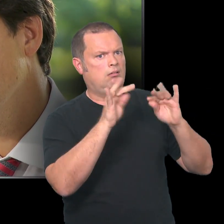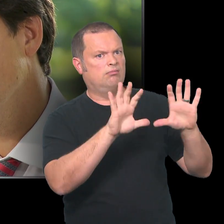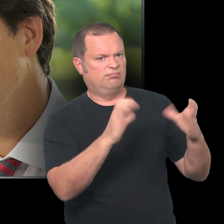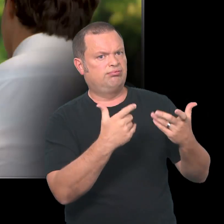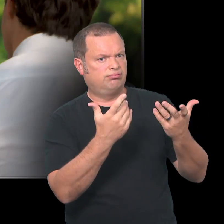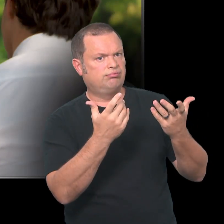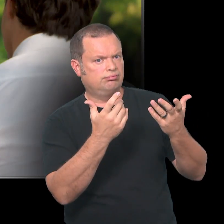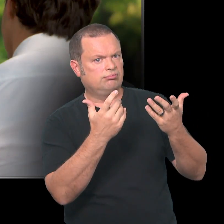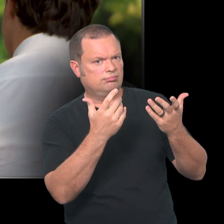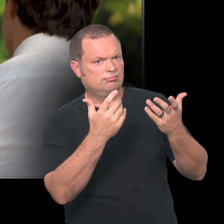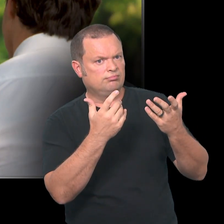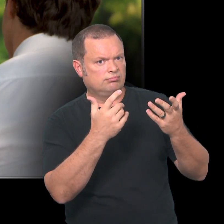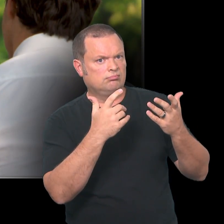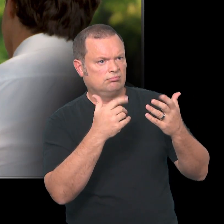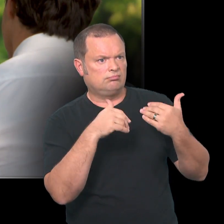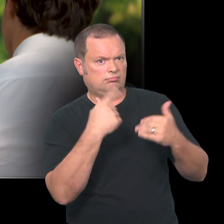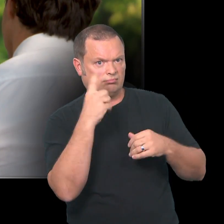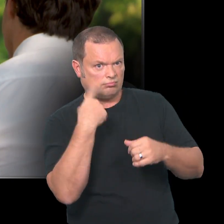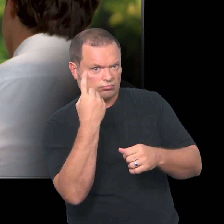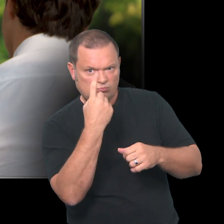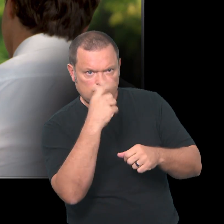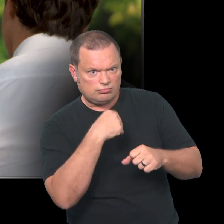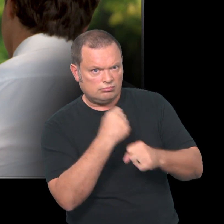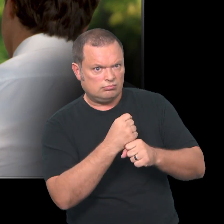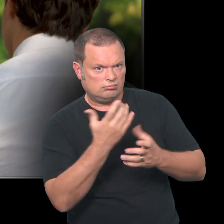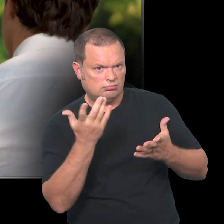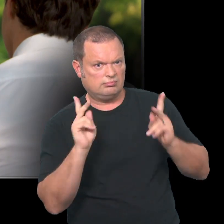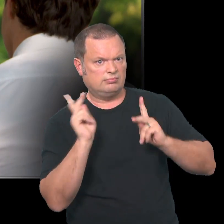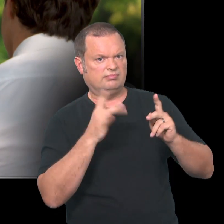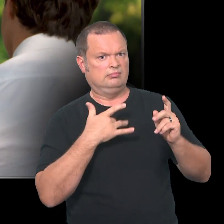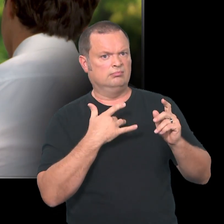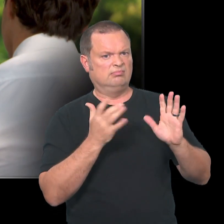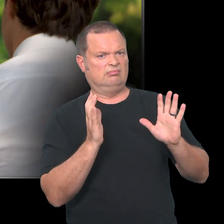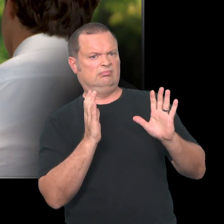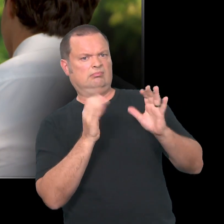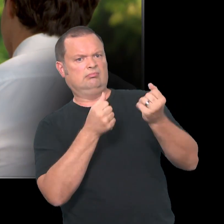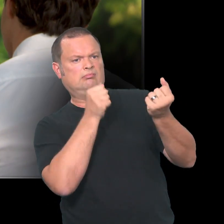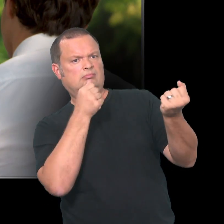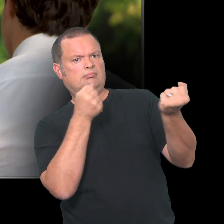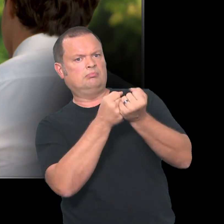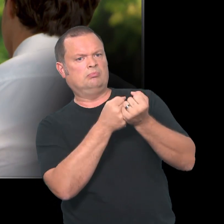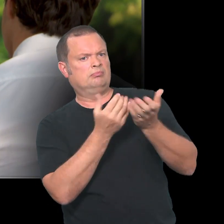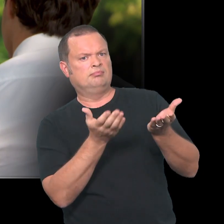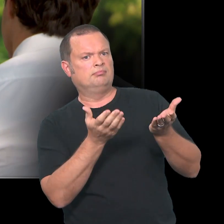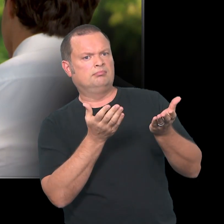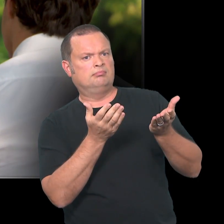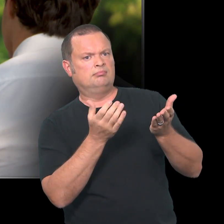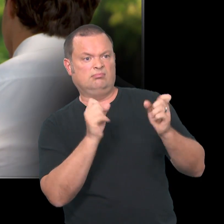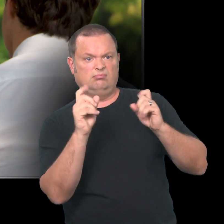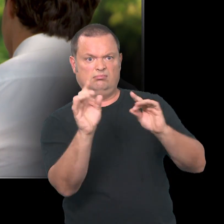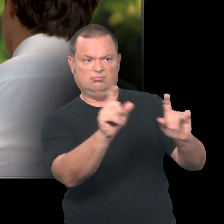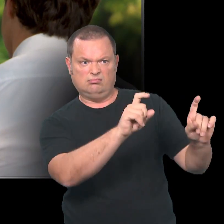You know, most people feel that it cost your party over the last year its position in the early,